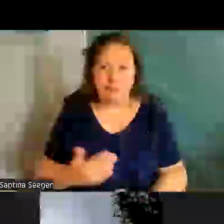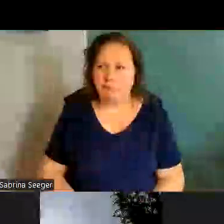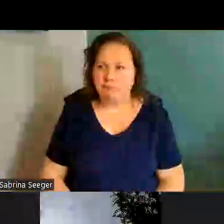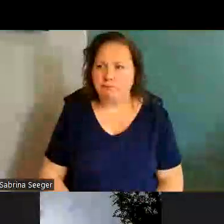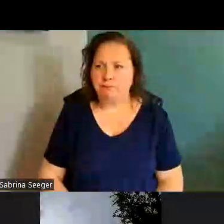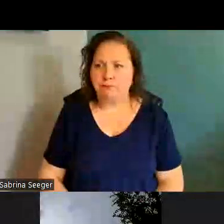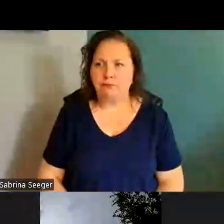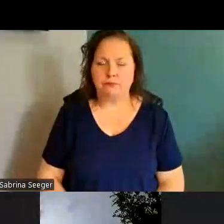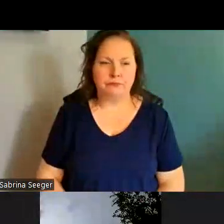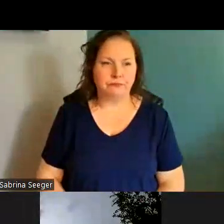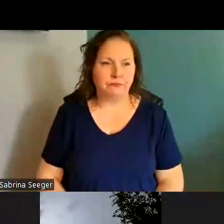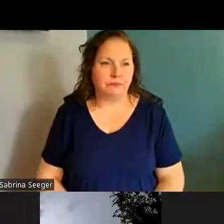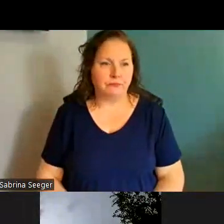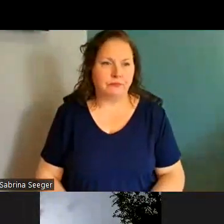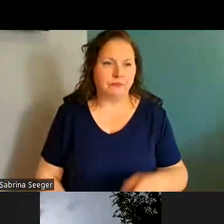Well then I am thinking, Cassie, that